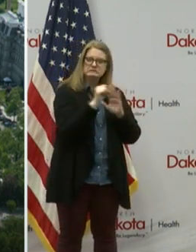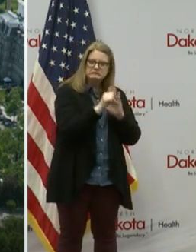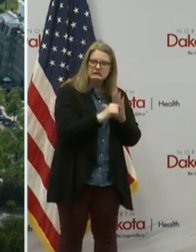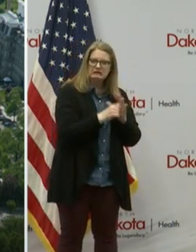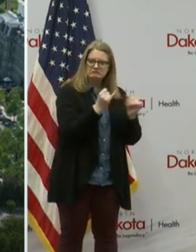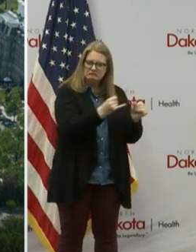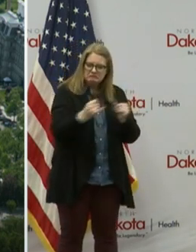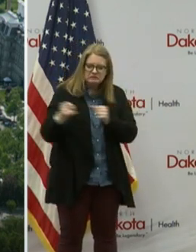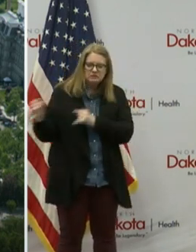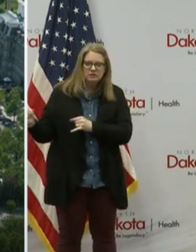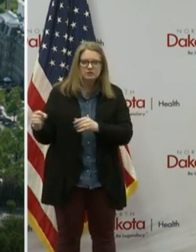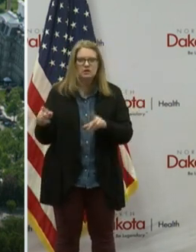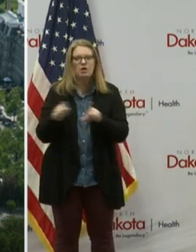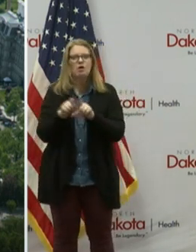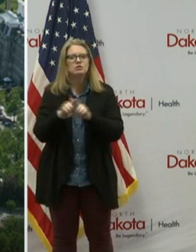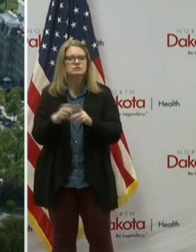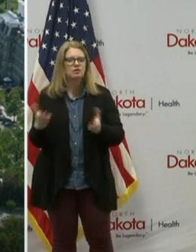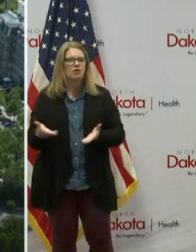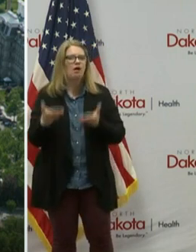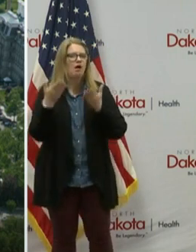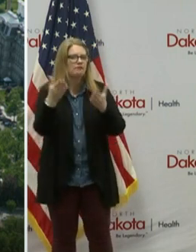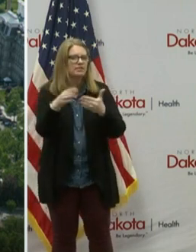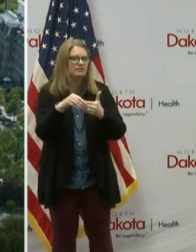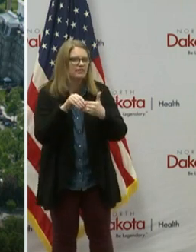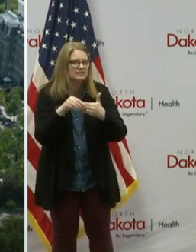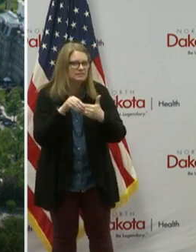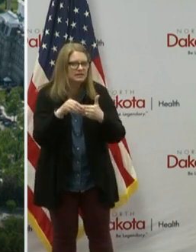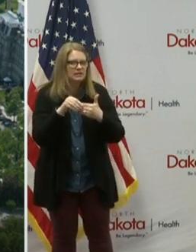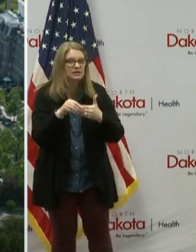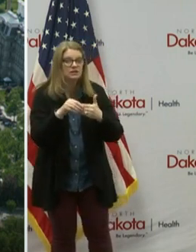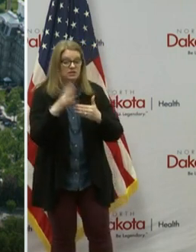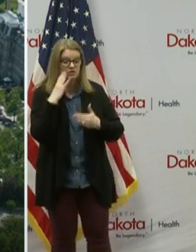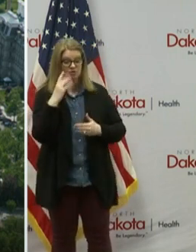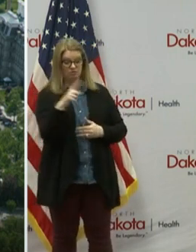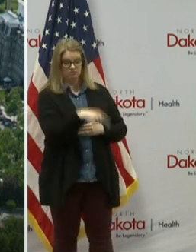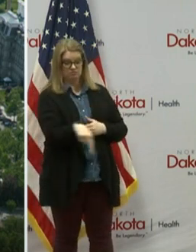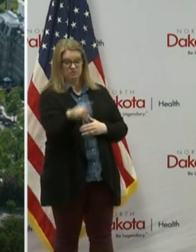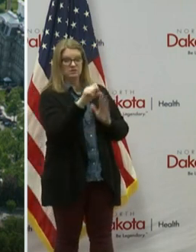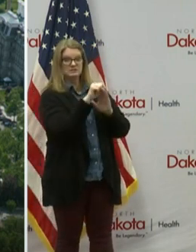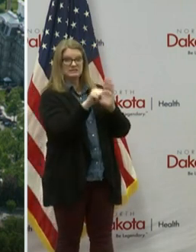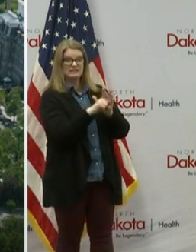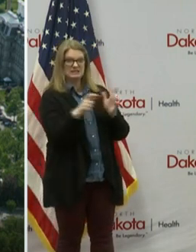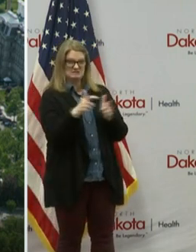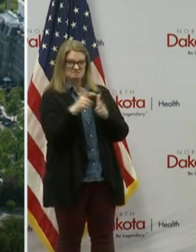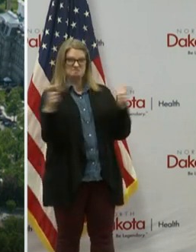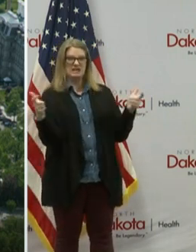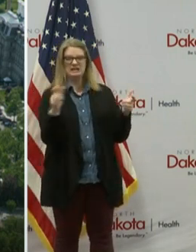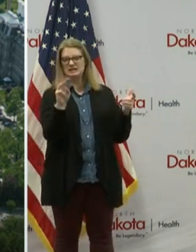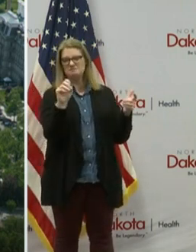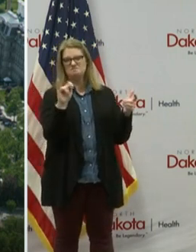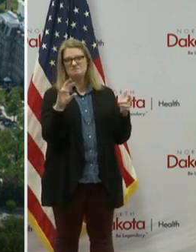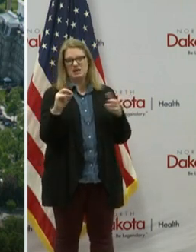THEIR STATE IN THE TIME WHEN THIS HAPPENS AND IT WILL BE STATE BY STATE OR THEY HAVE OFFERED THE FLEXIBILITY BECAUSE